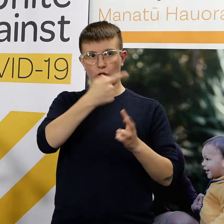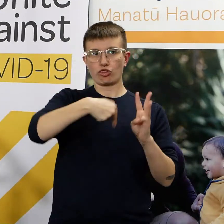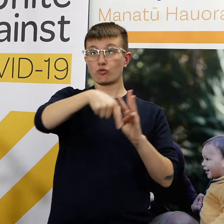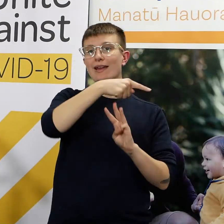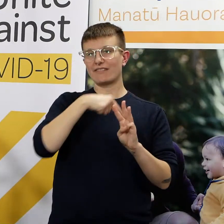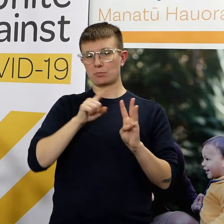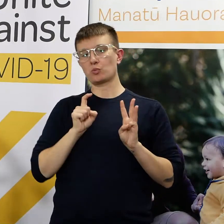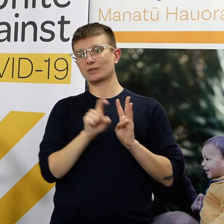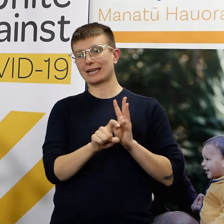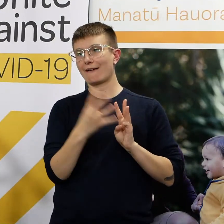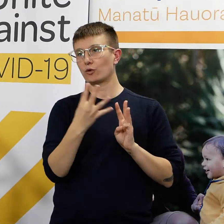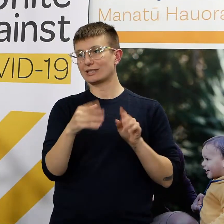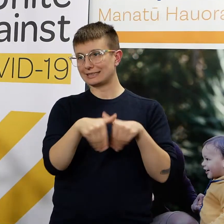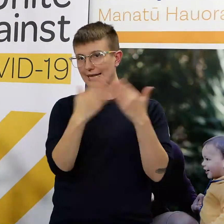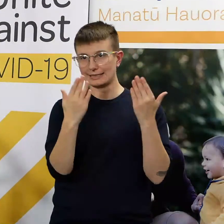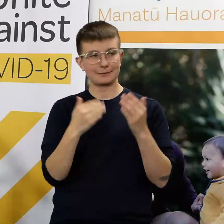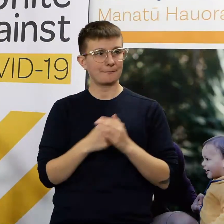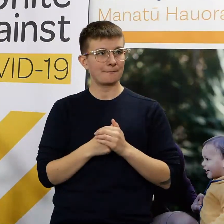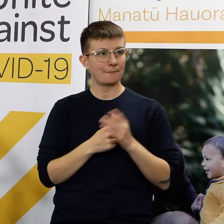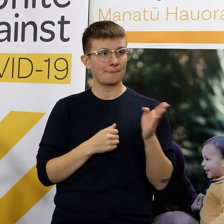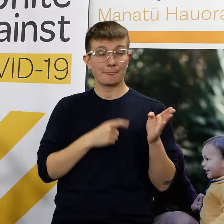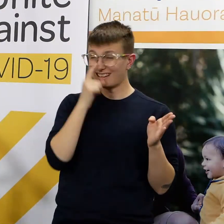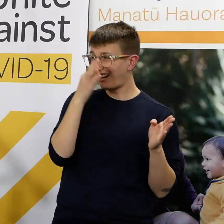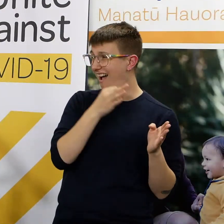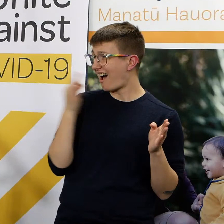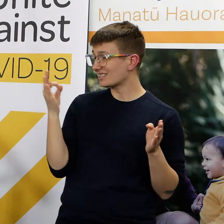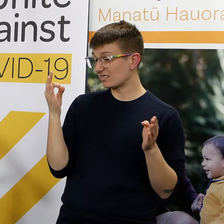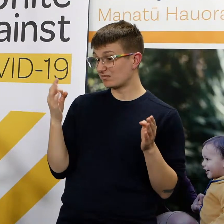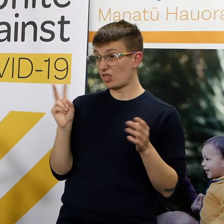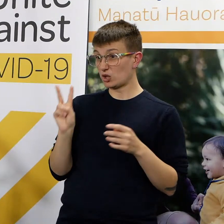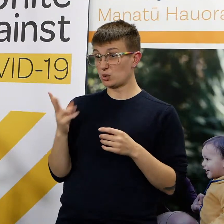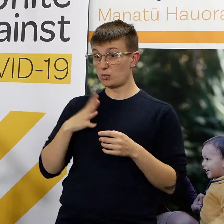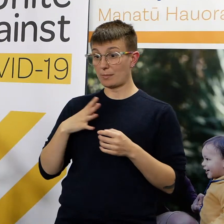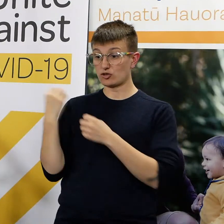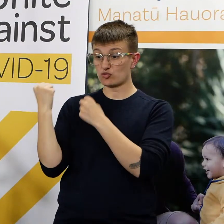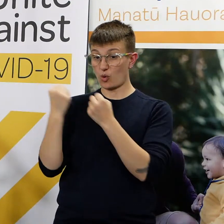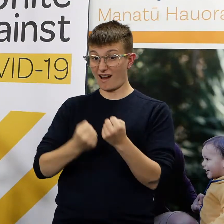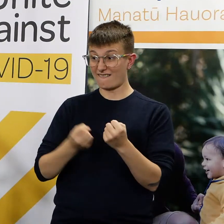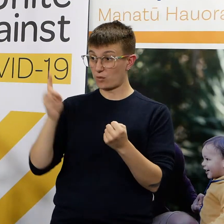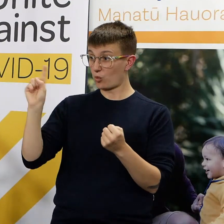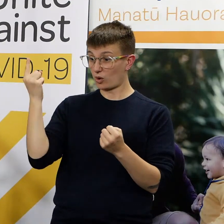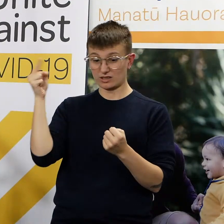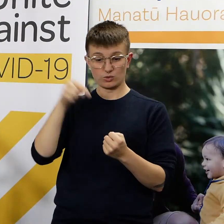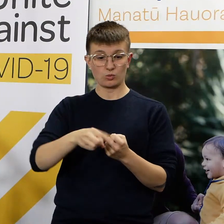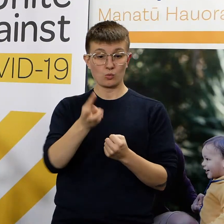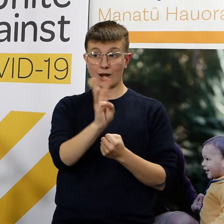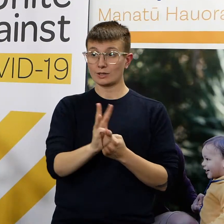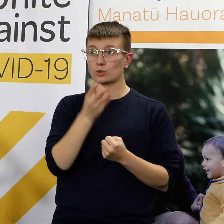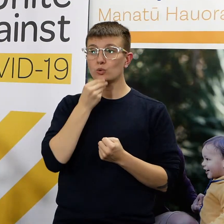If the women and if that is the case